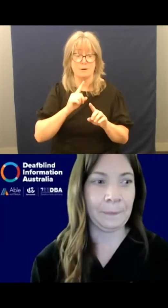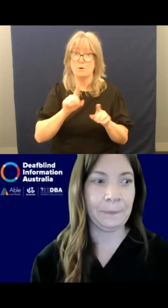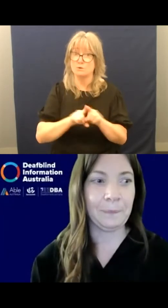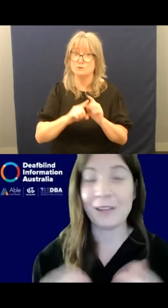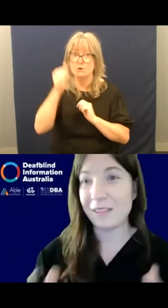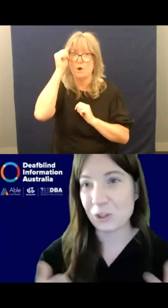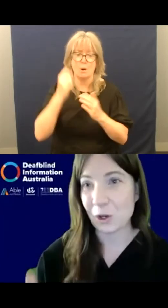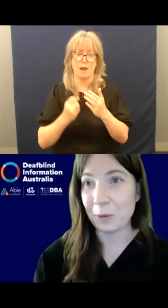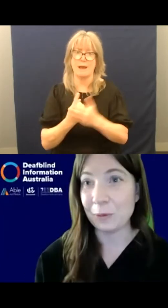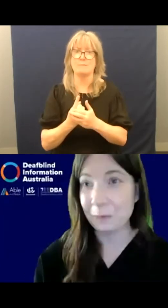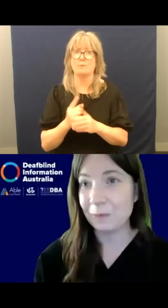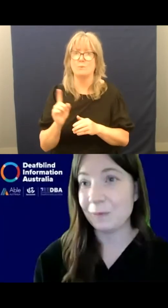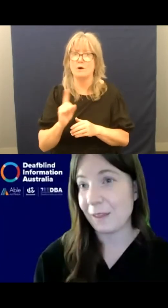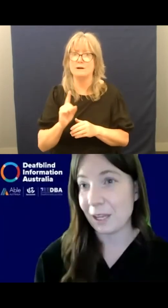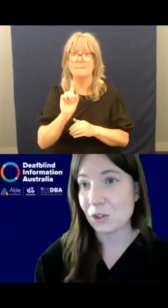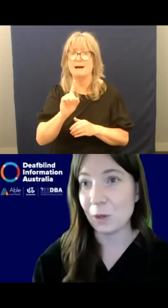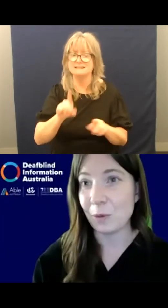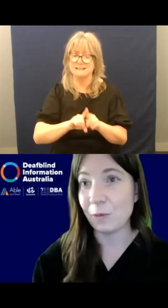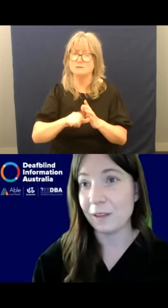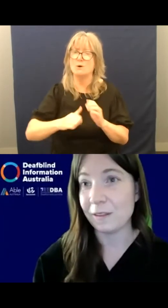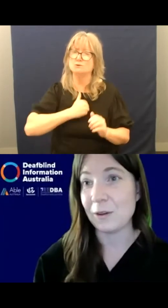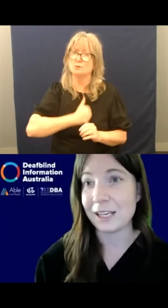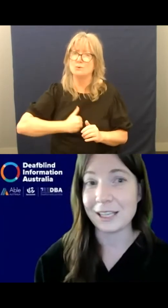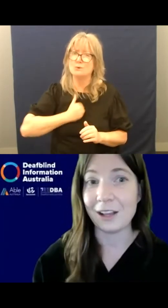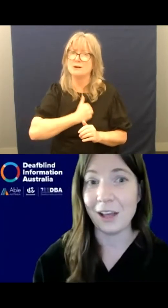But it's enjoyable, something enjoyable that's unique to that client.